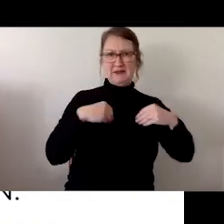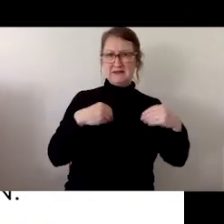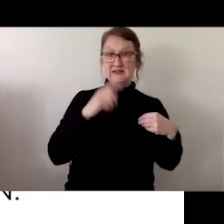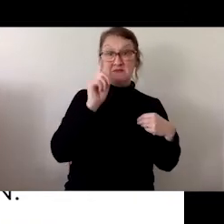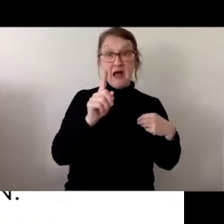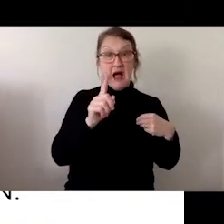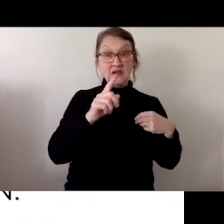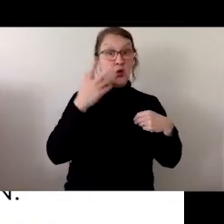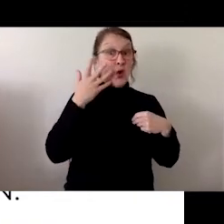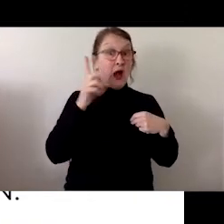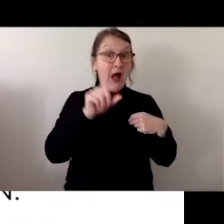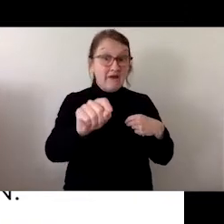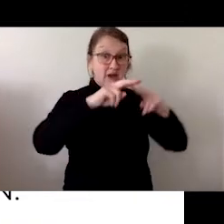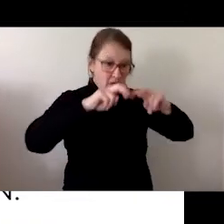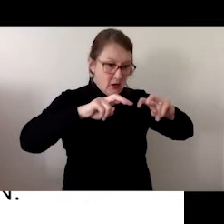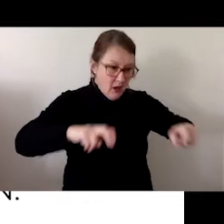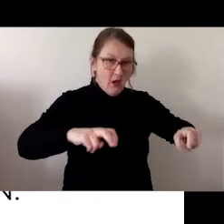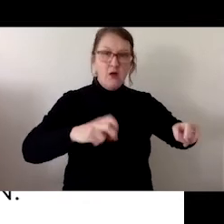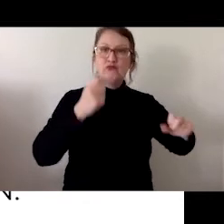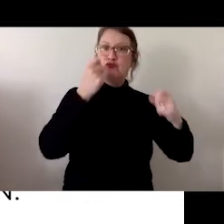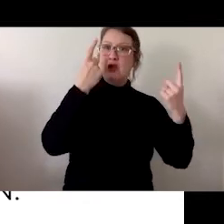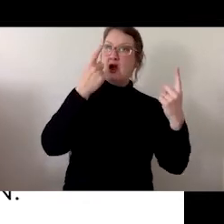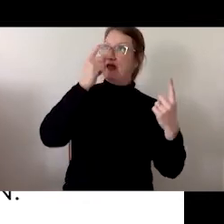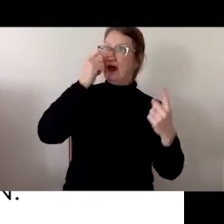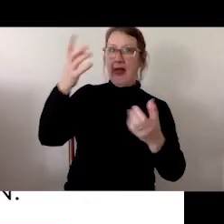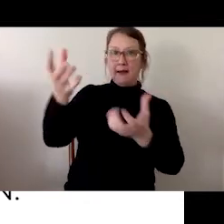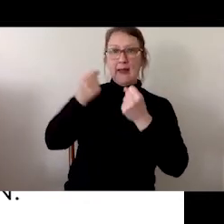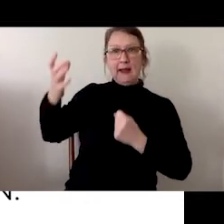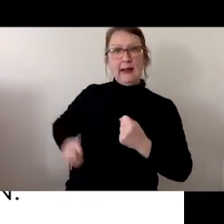ended up with significant incomes from earned revenue sources like this.